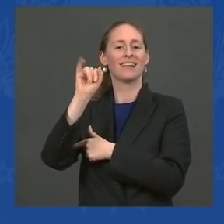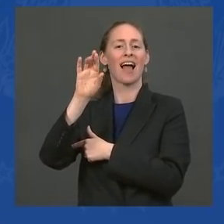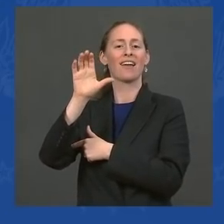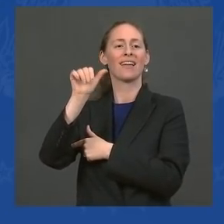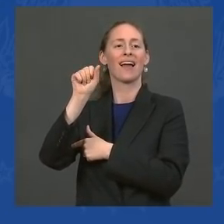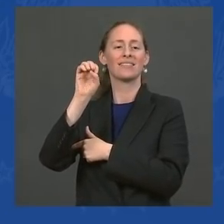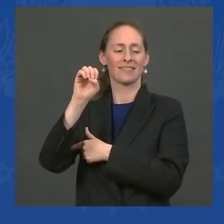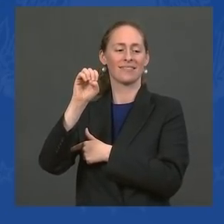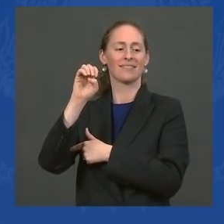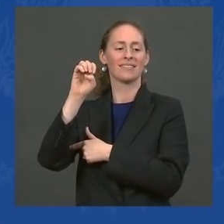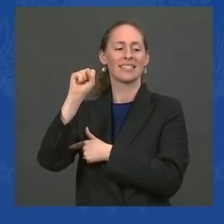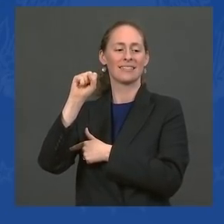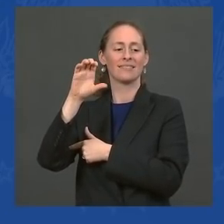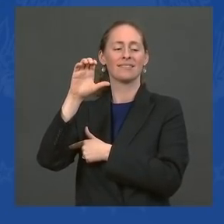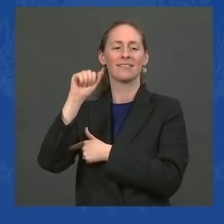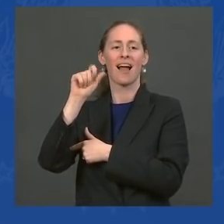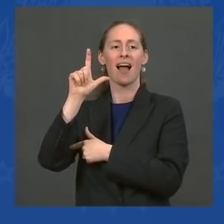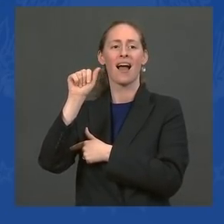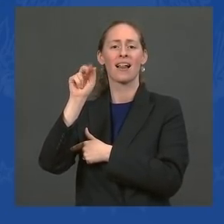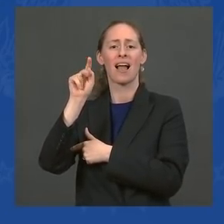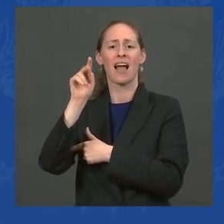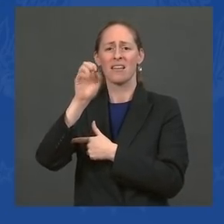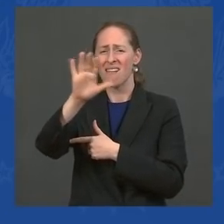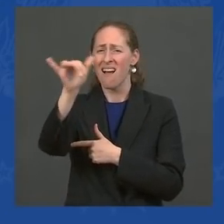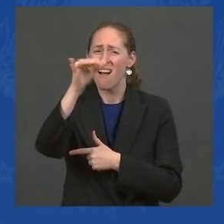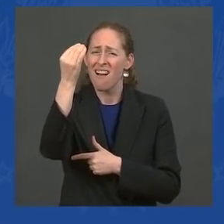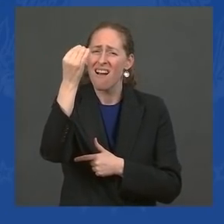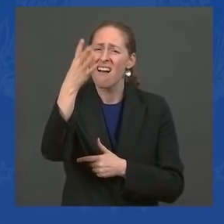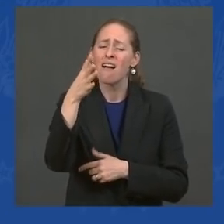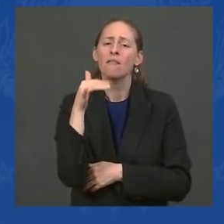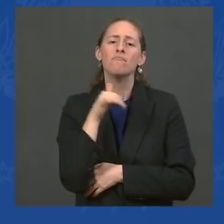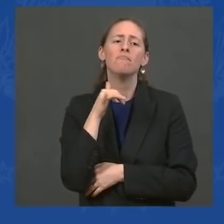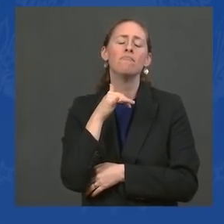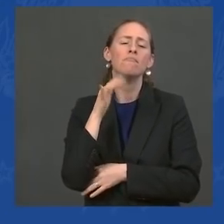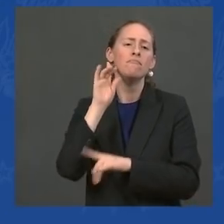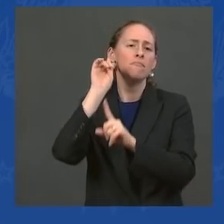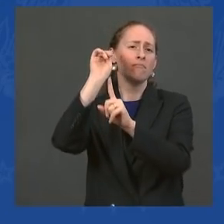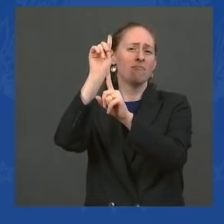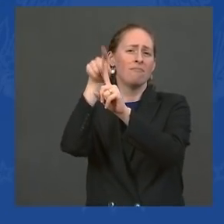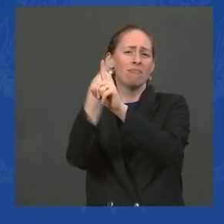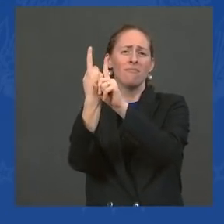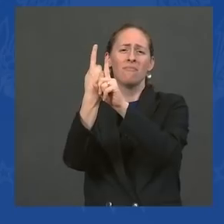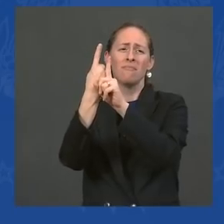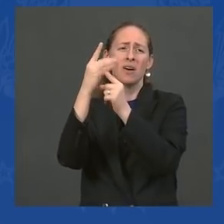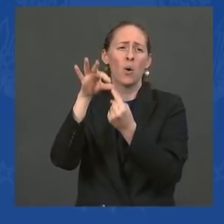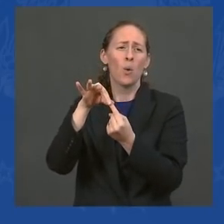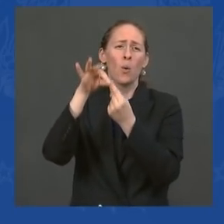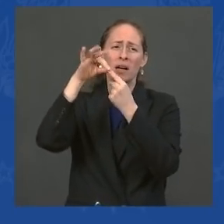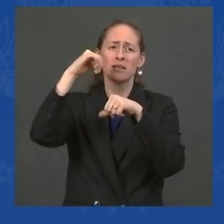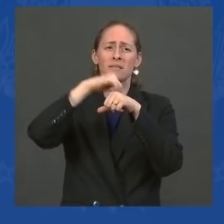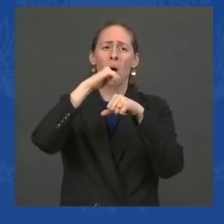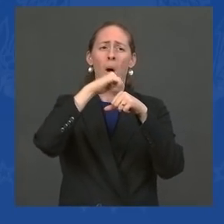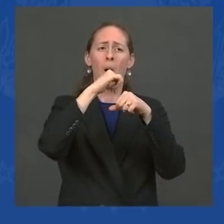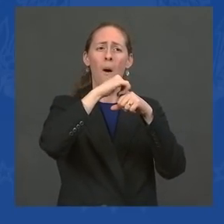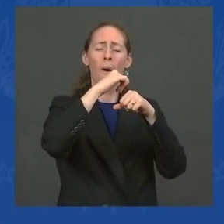a place of unique and extraordinary geology, as well as biodiversity, established as a national monument